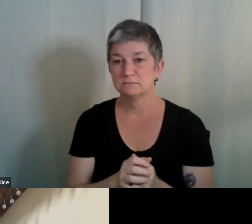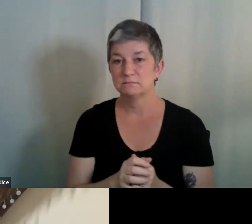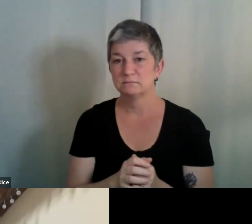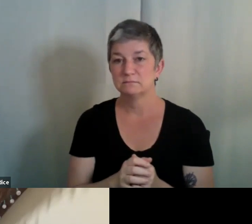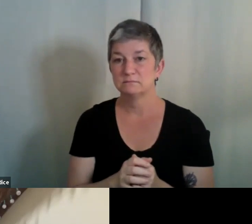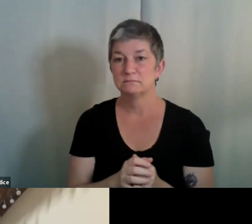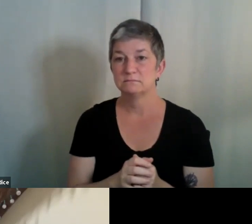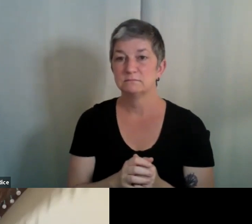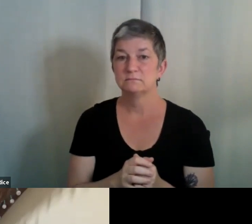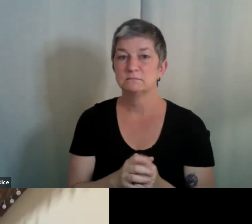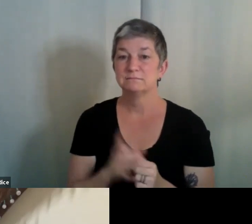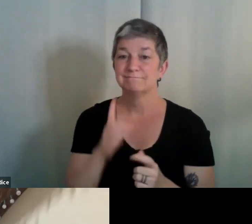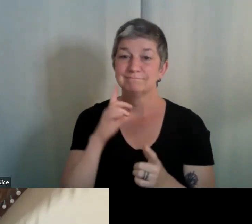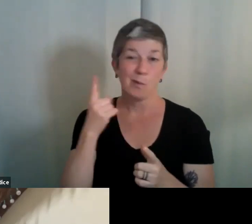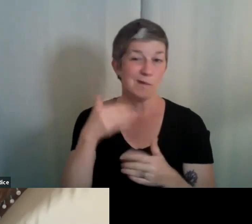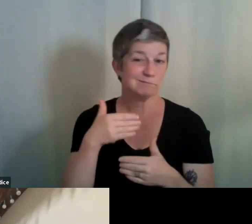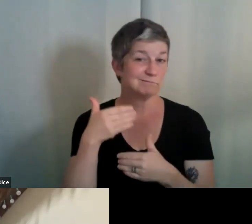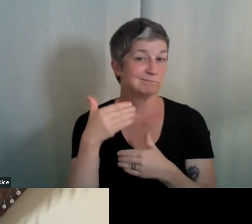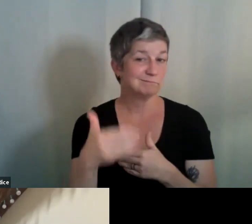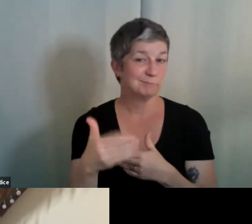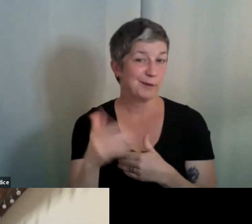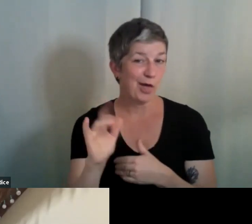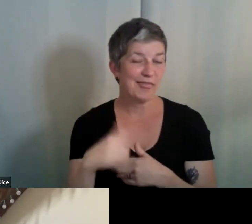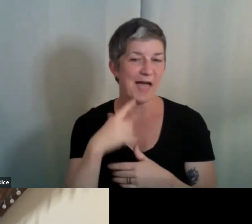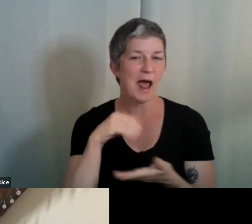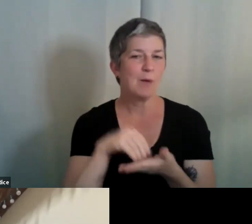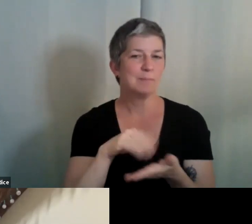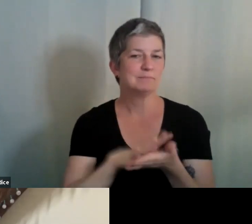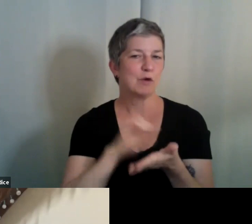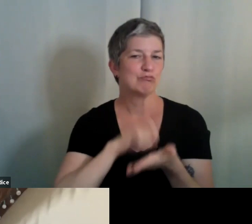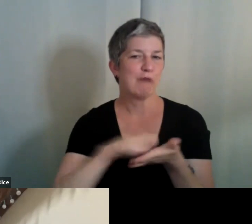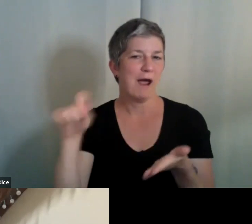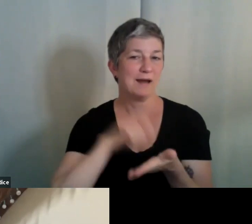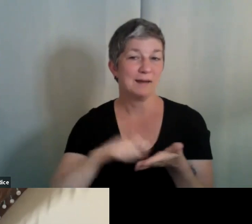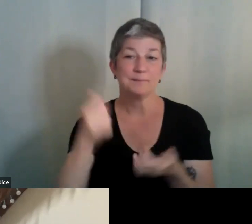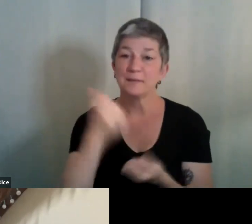a step beyond that. I would put it in writing. Anytime you put